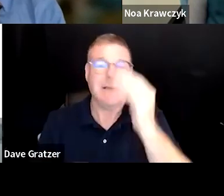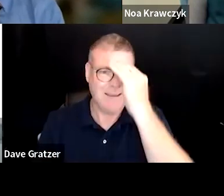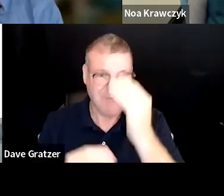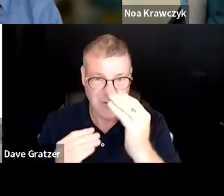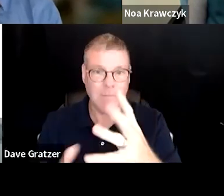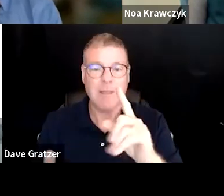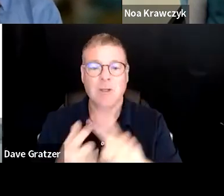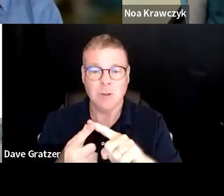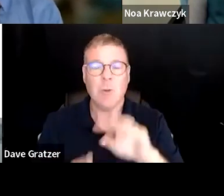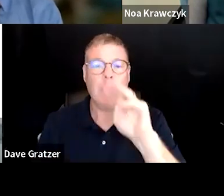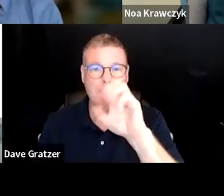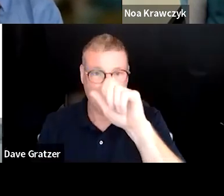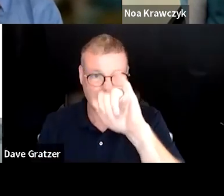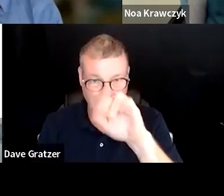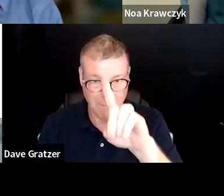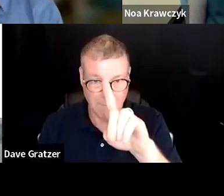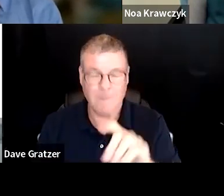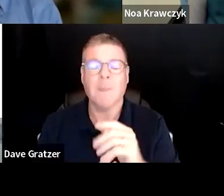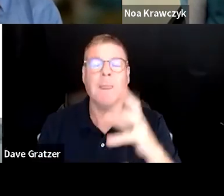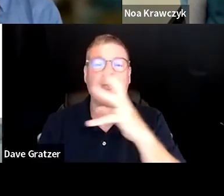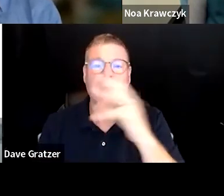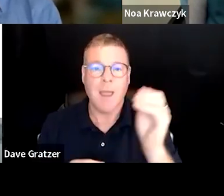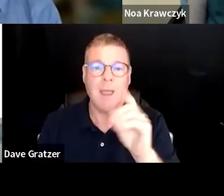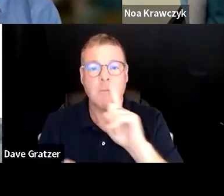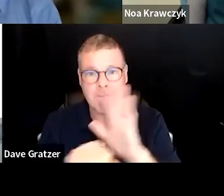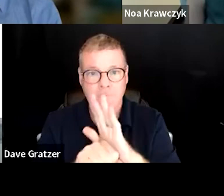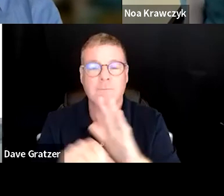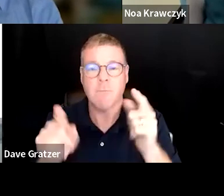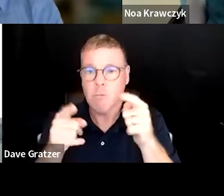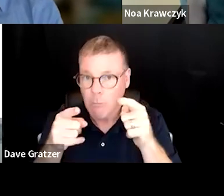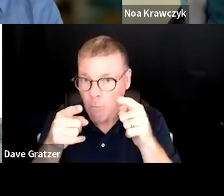to Medicaid and be confirmed while that person's information